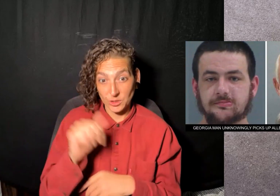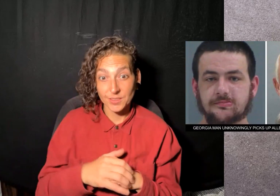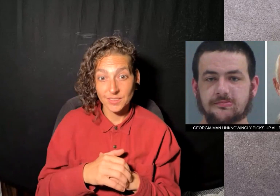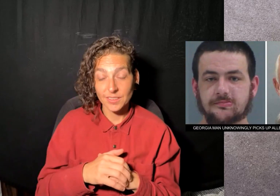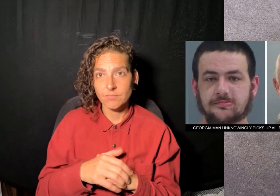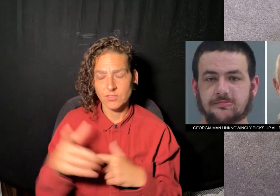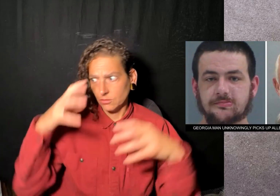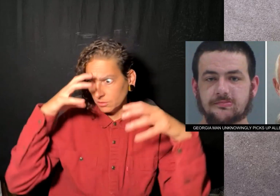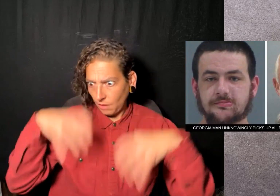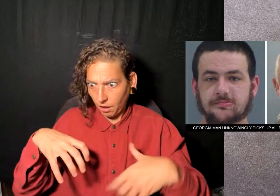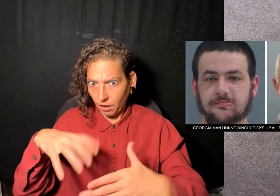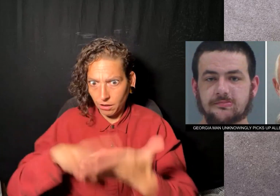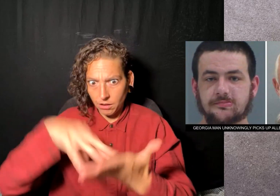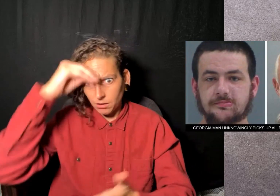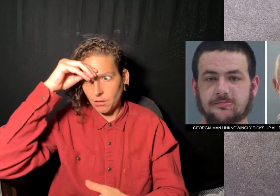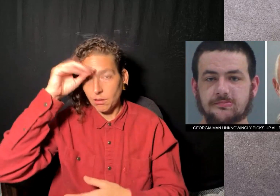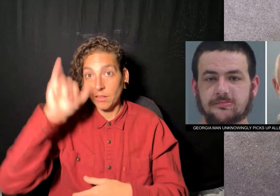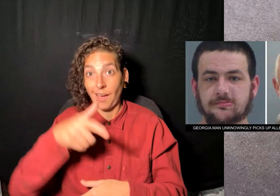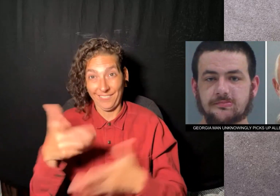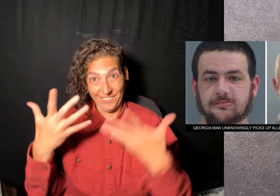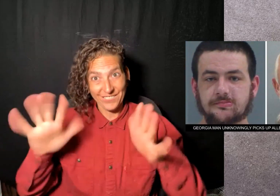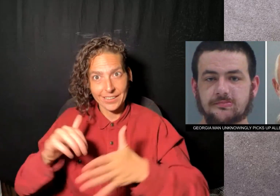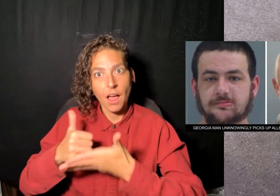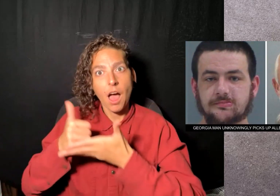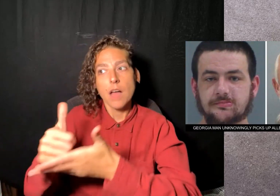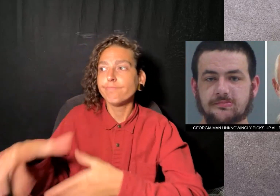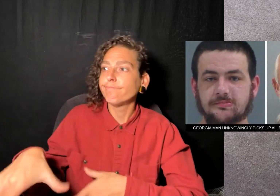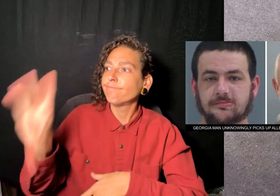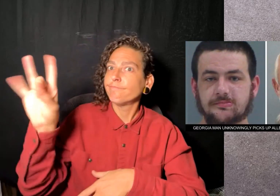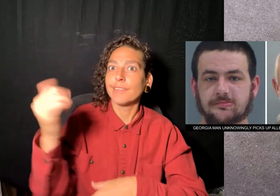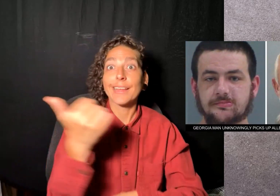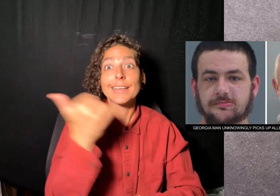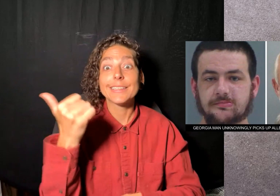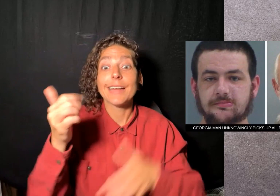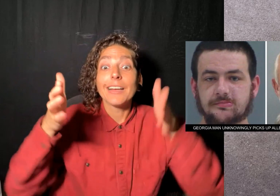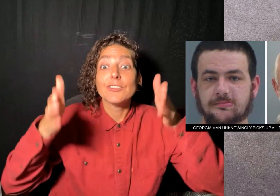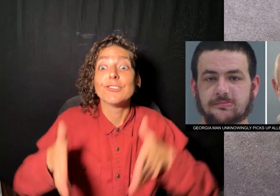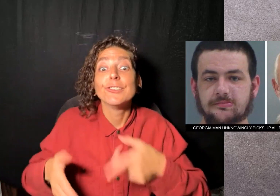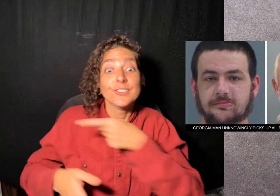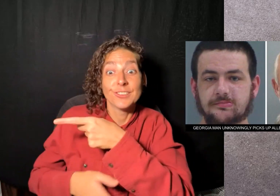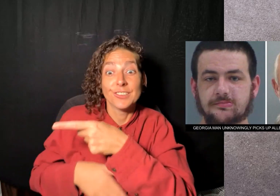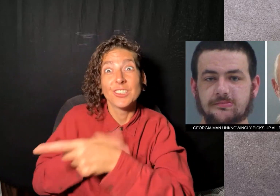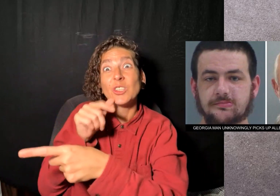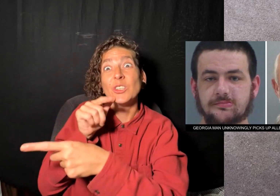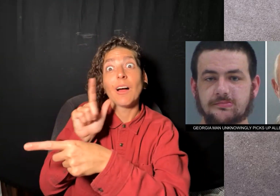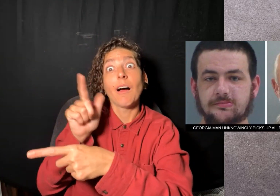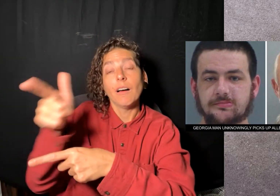a man in Georgia named Russell Jimmerson was shocked to learn he had picked up a hitchhiker